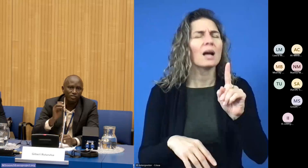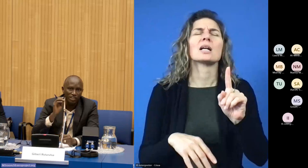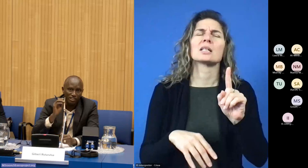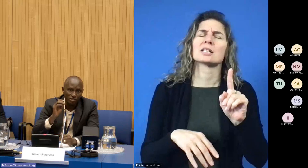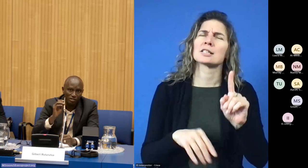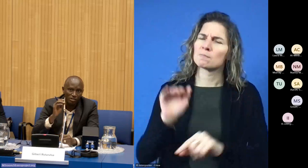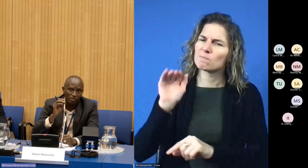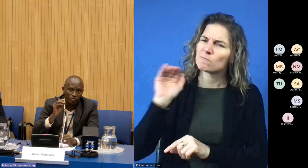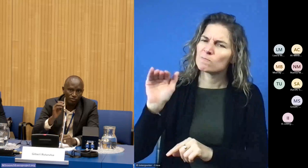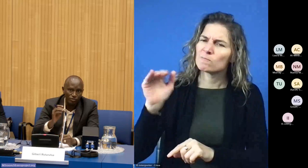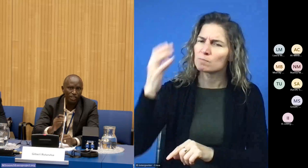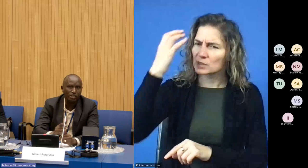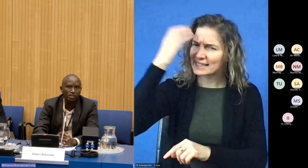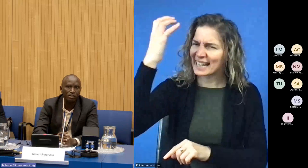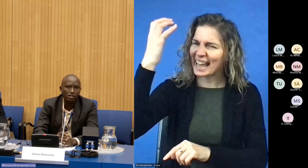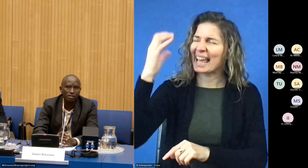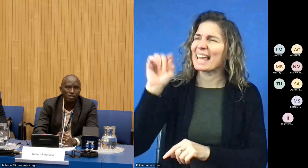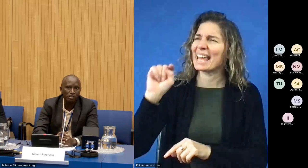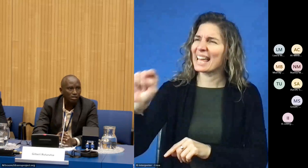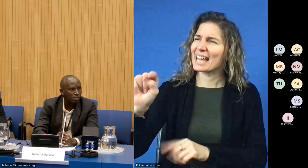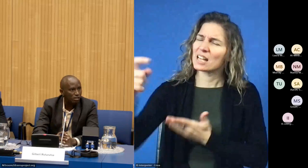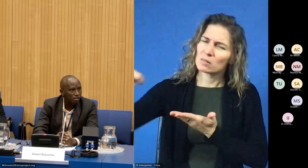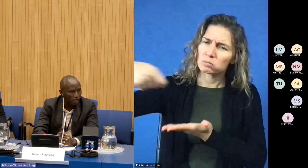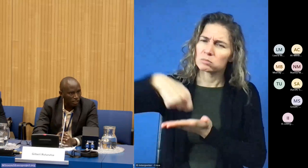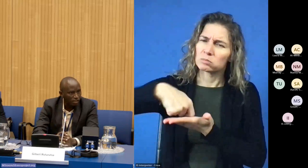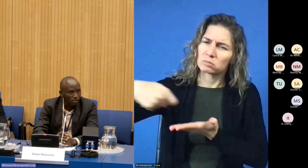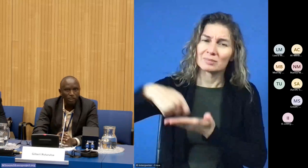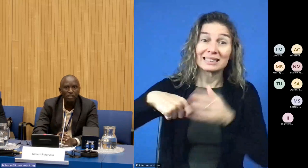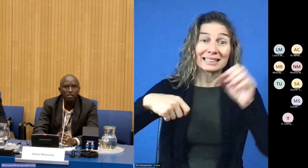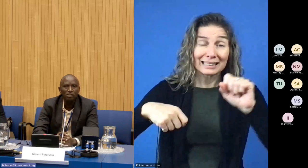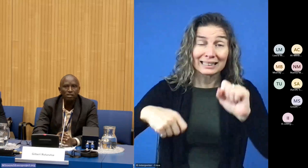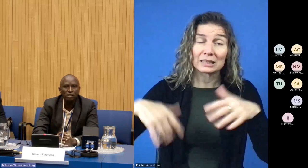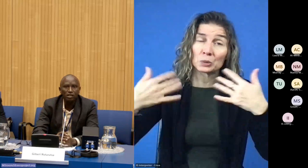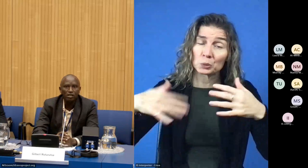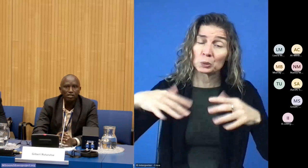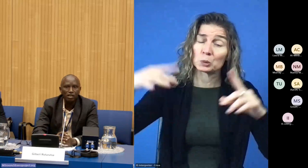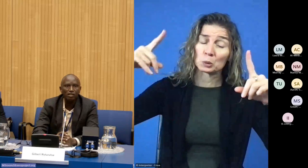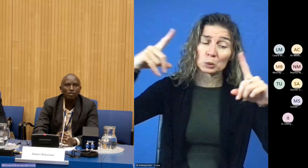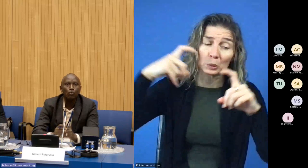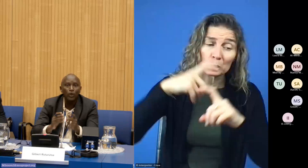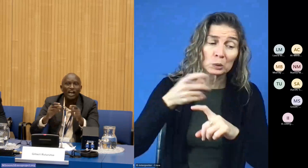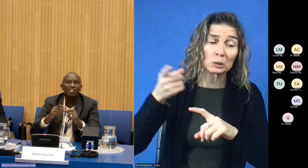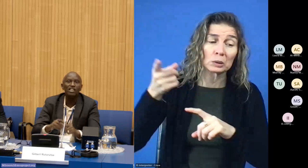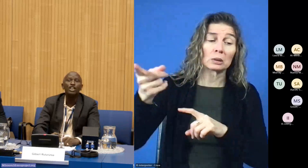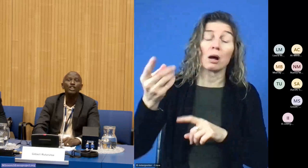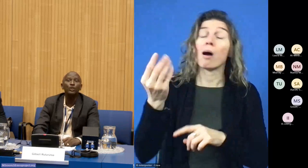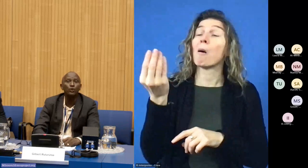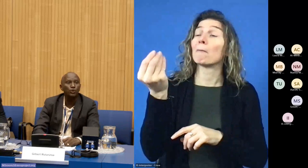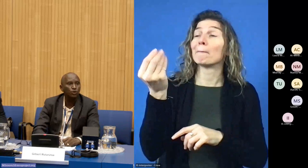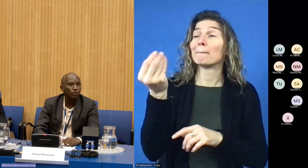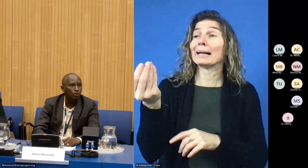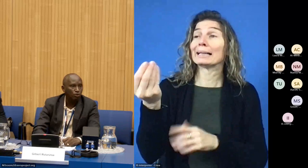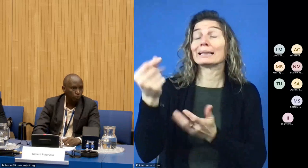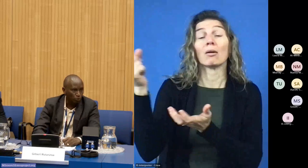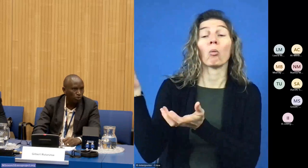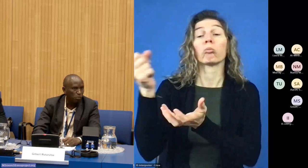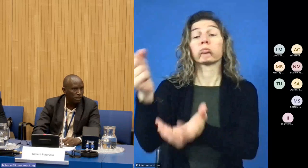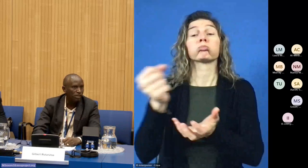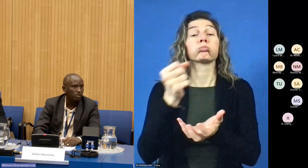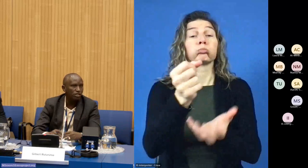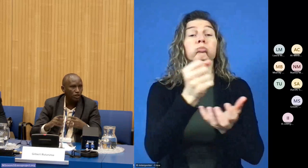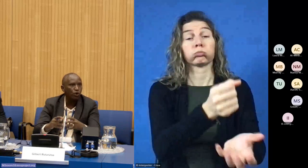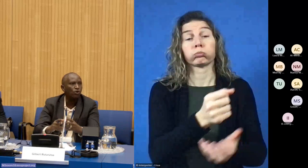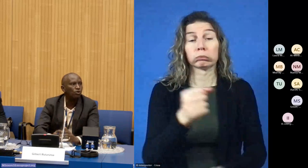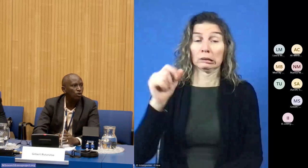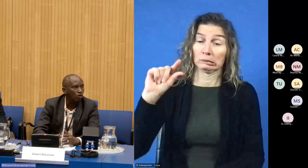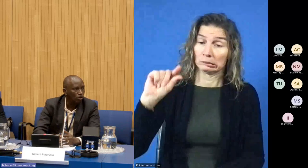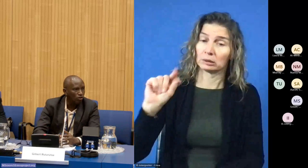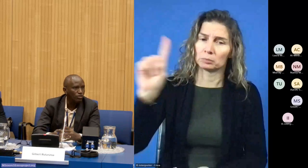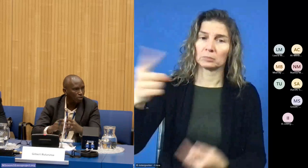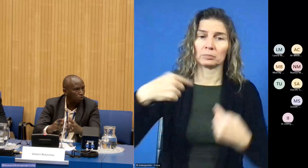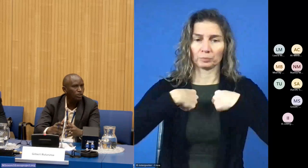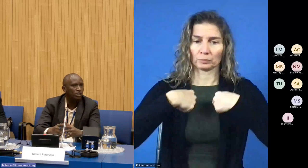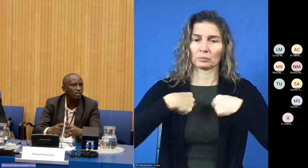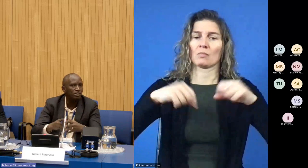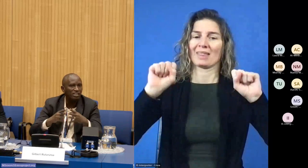even though it is a challenging context. Then we as an NGO would play the role of supporting,